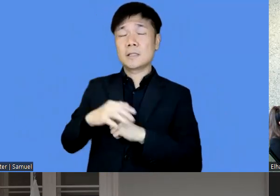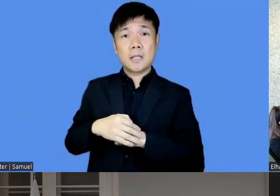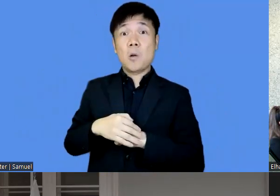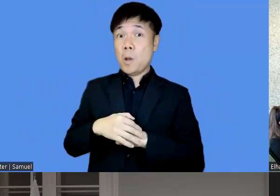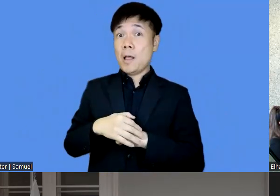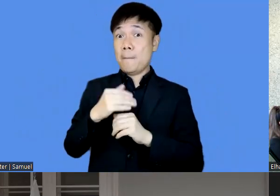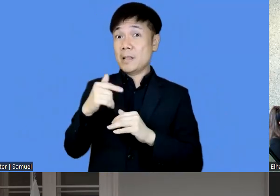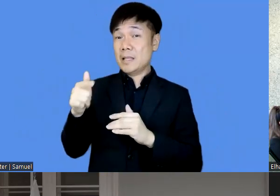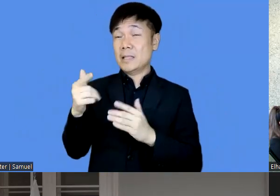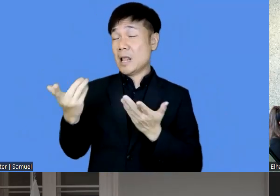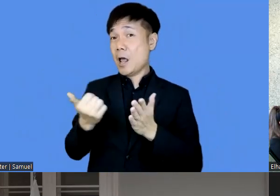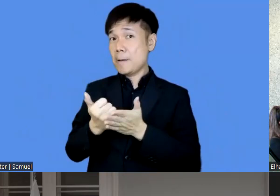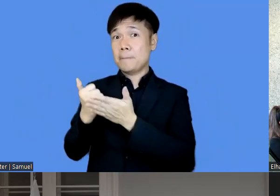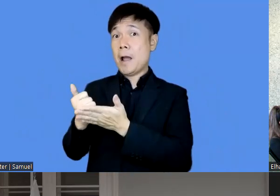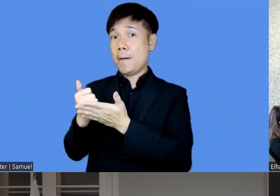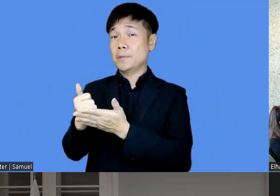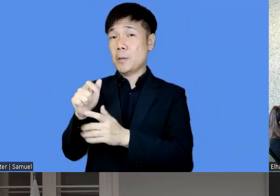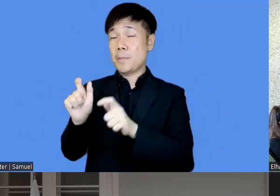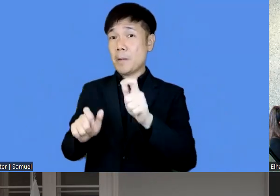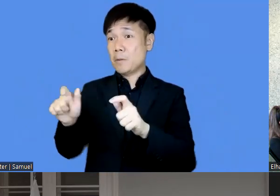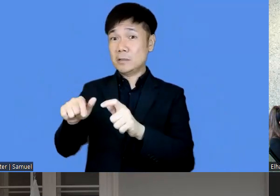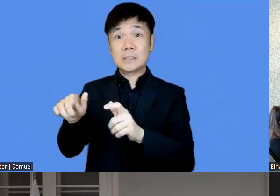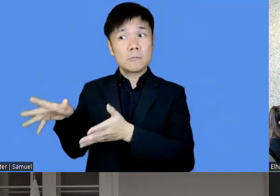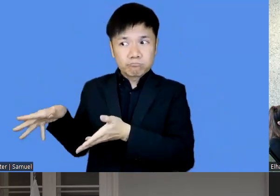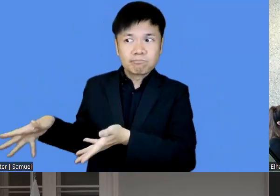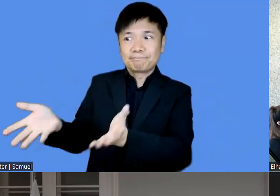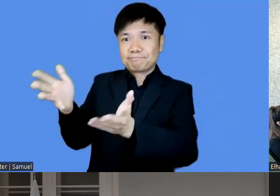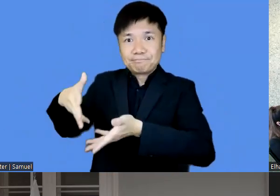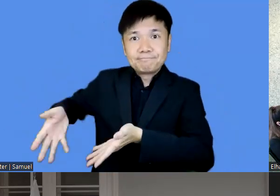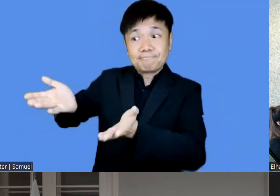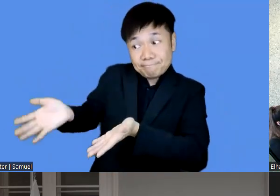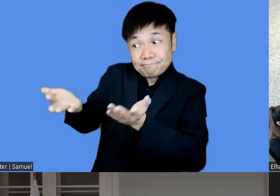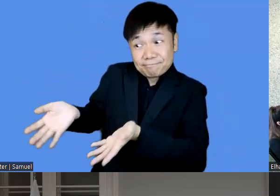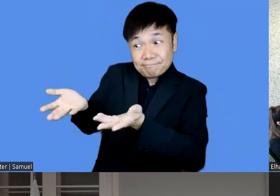facilitation of temporary evacuations of civilians with disabilities.